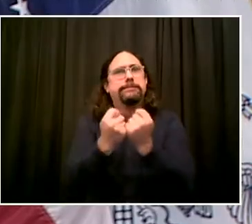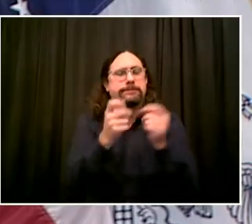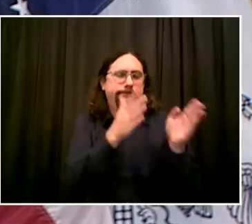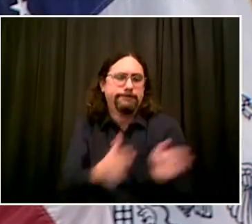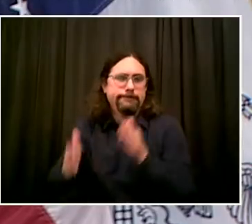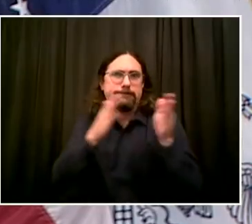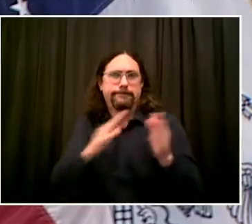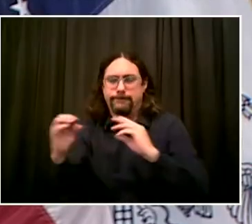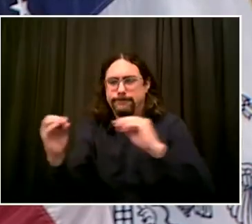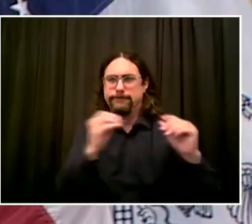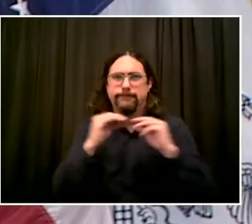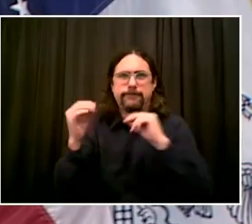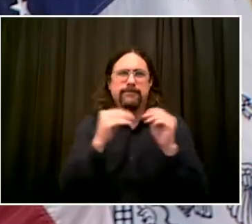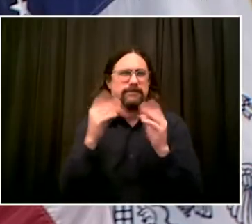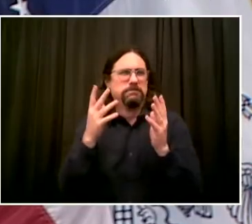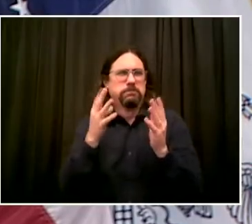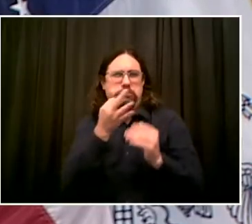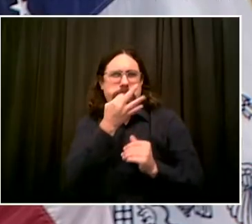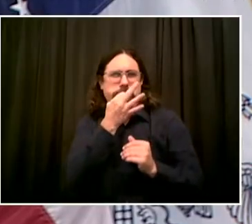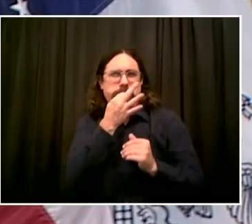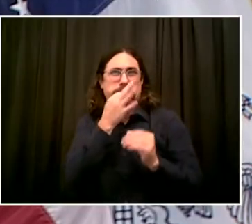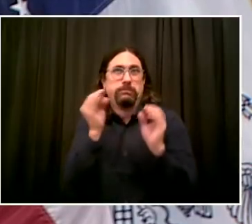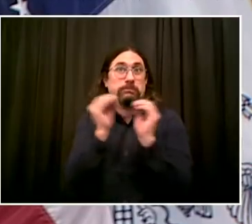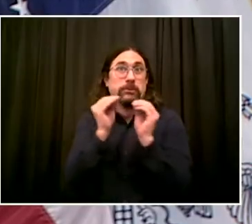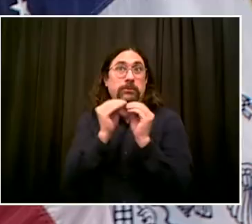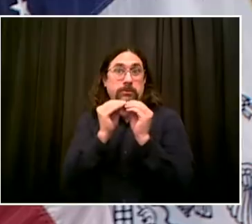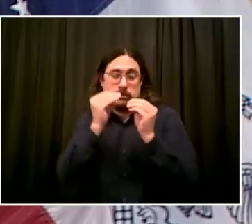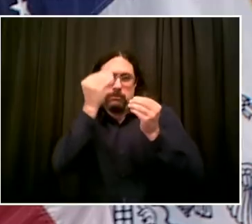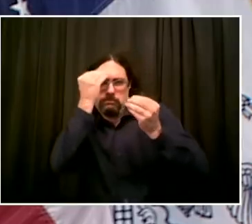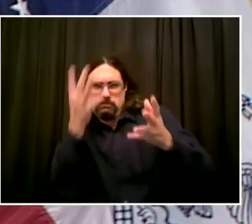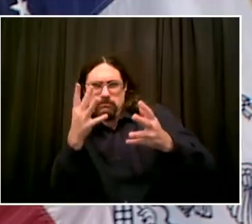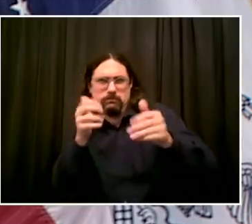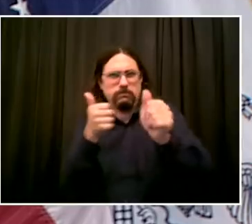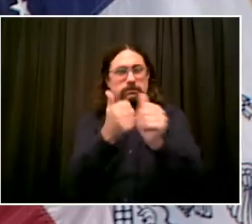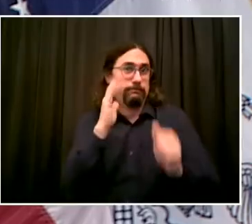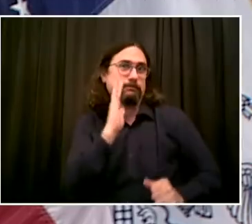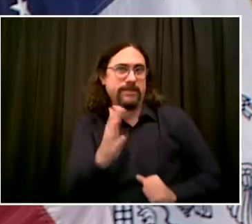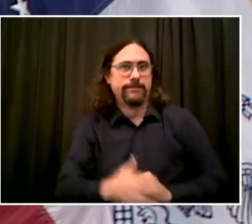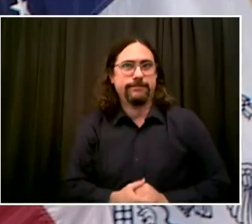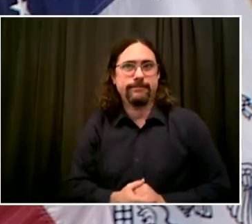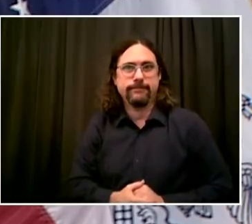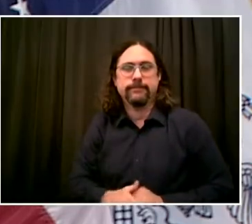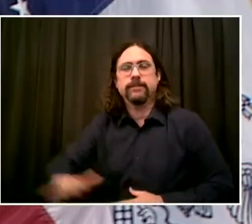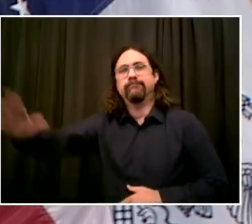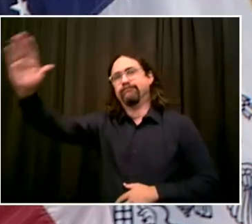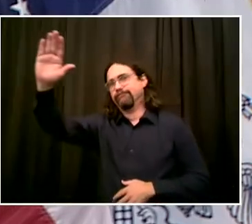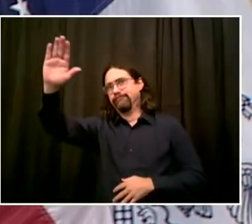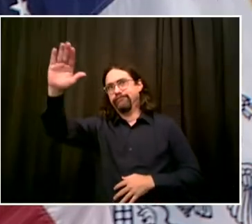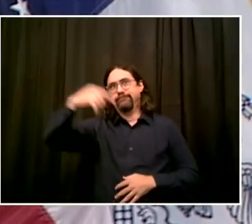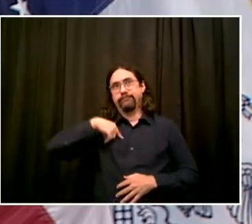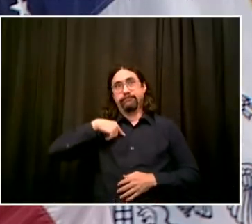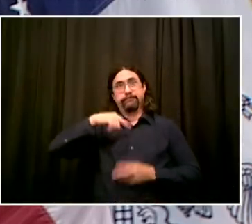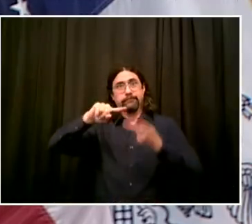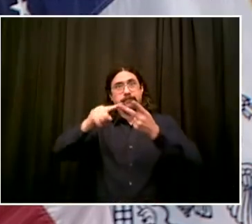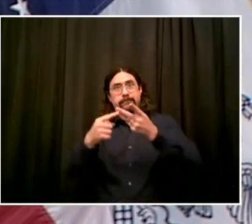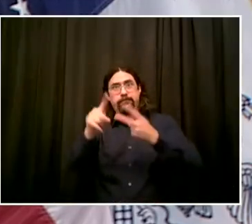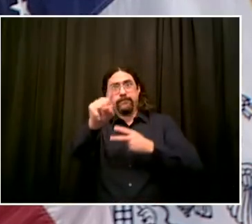COLLEAGUES. THE QUESTIN OIS, WHYHA VYOE U BEEN SILENT ON THE PROTEST ON THE BROOYKLN BRIDGE